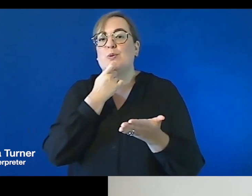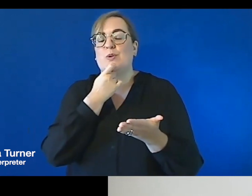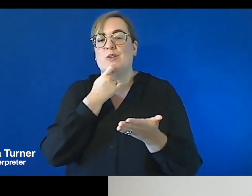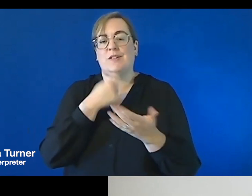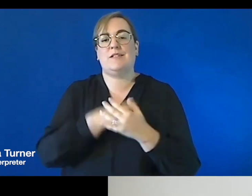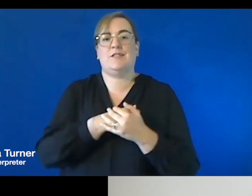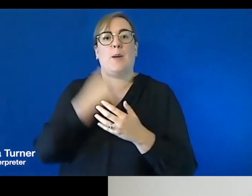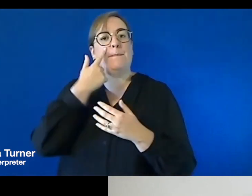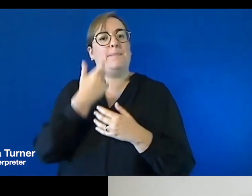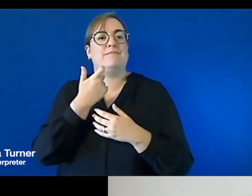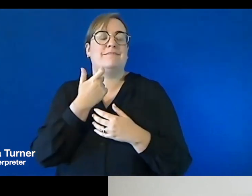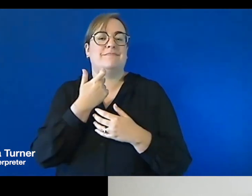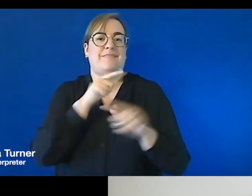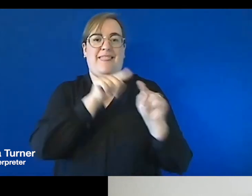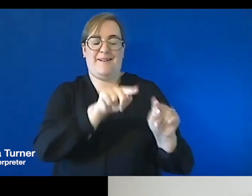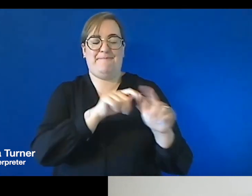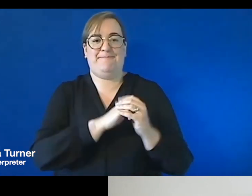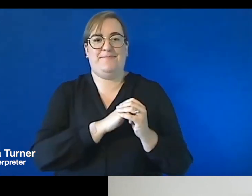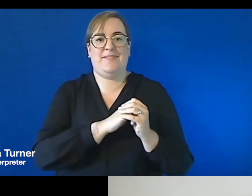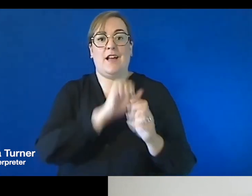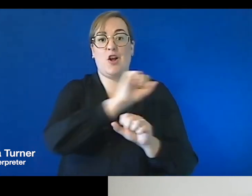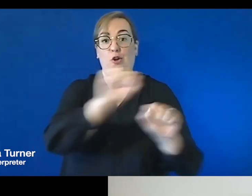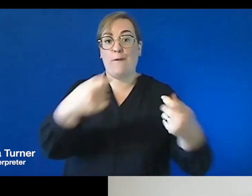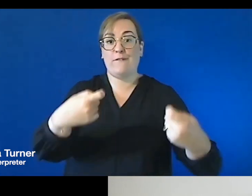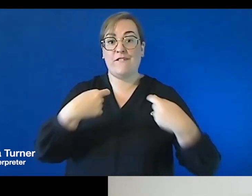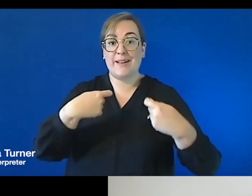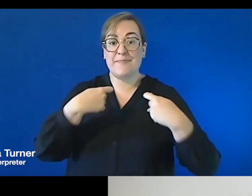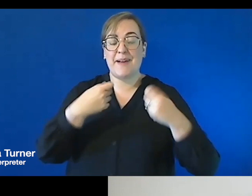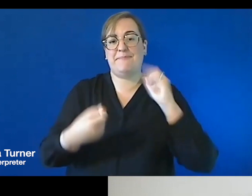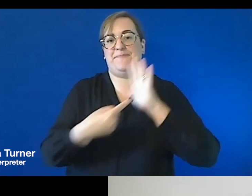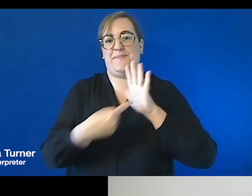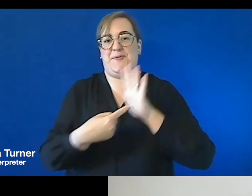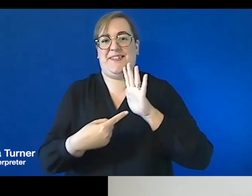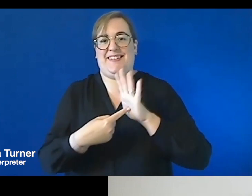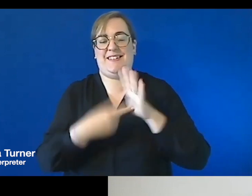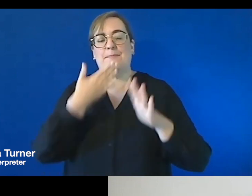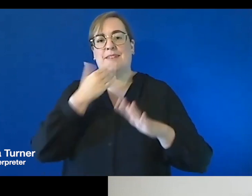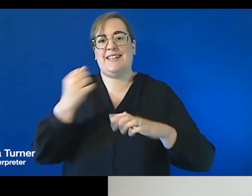Finally your feedback is very important to us so please take the time to please complete the survey